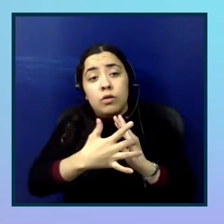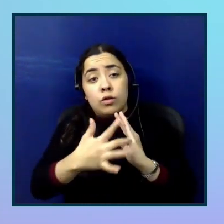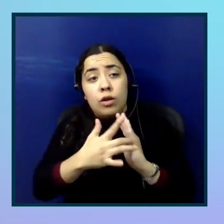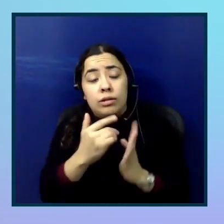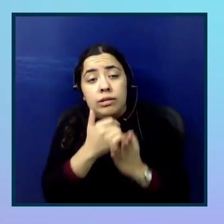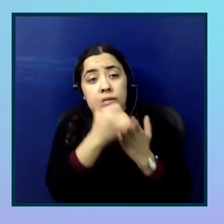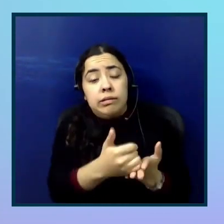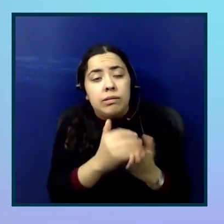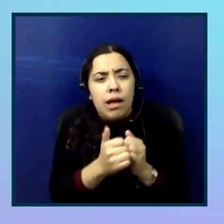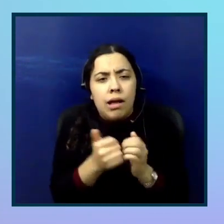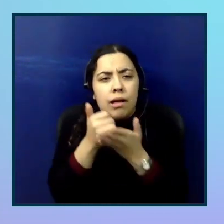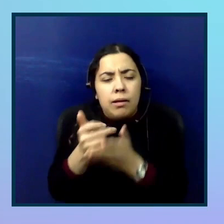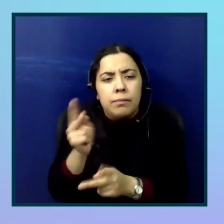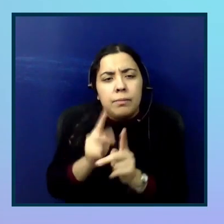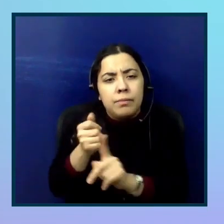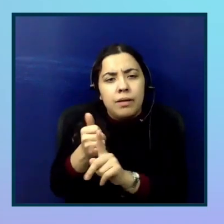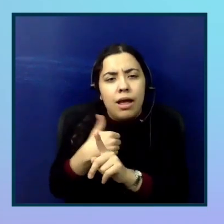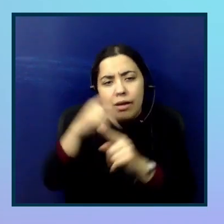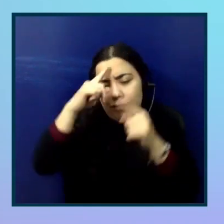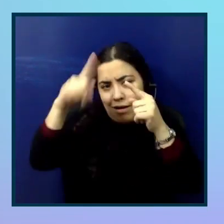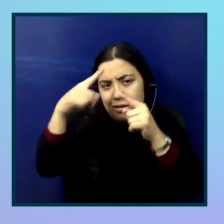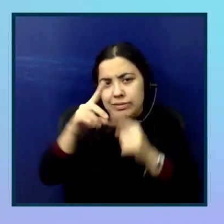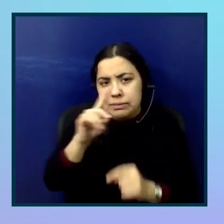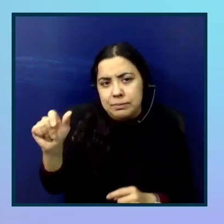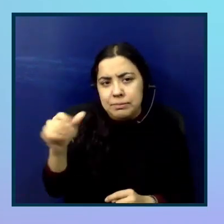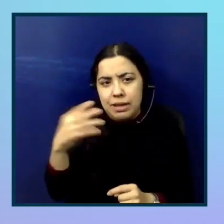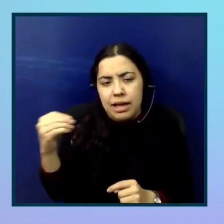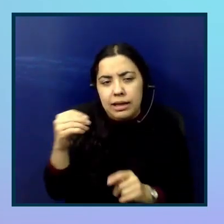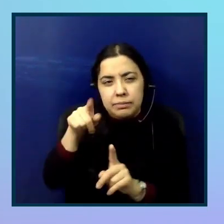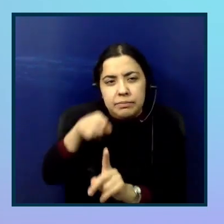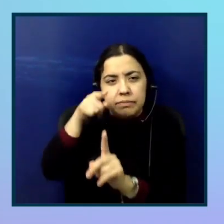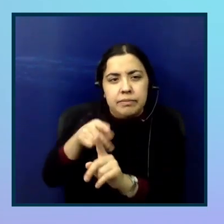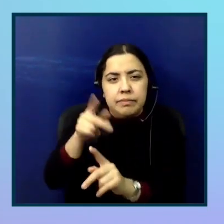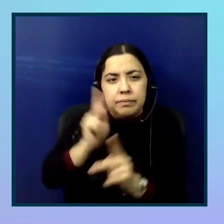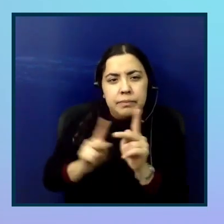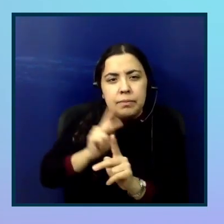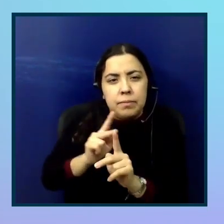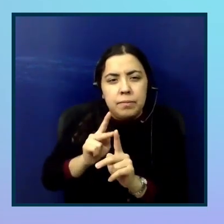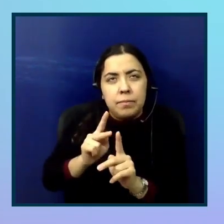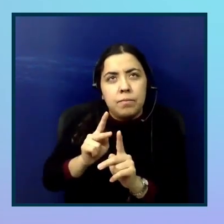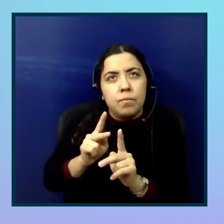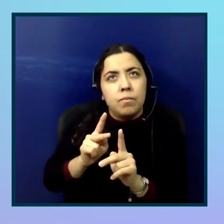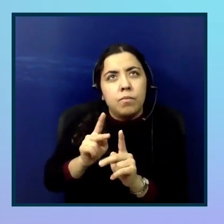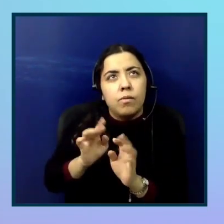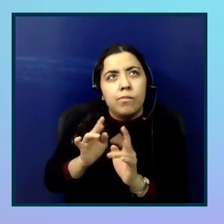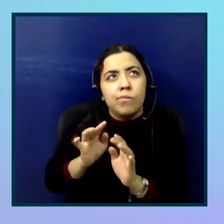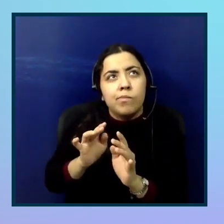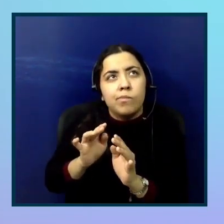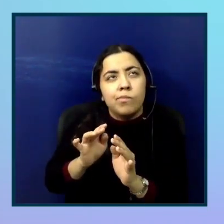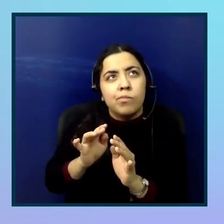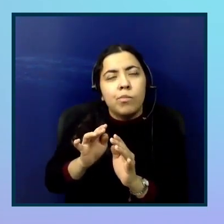with cognitive disabilities and specifically curious about assistive technology with dyslexia,